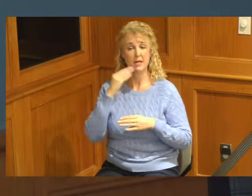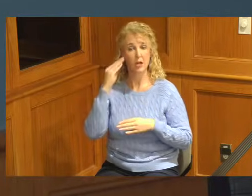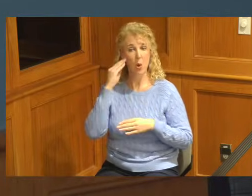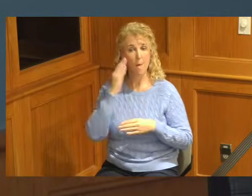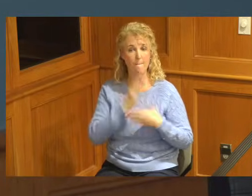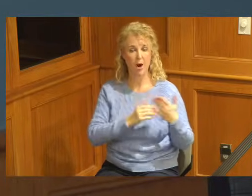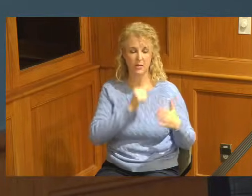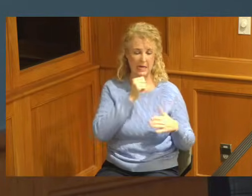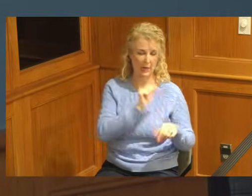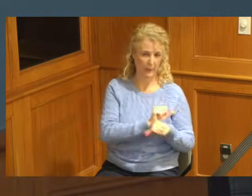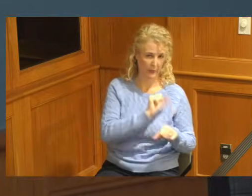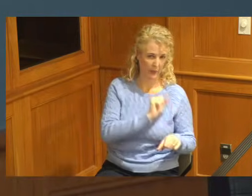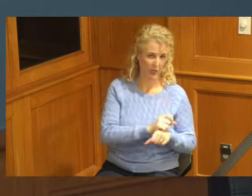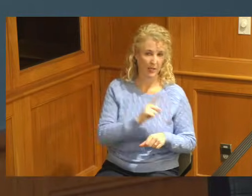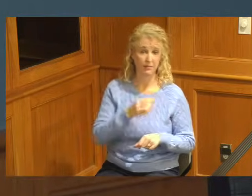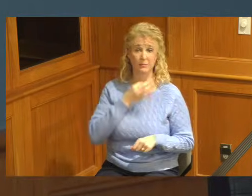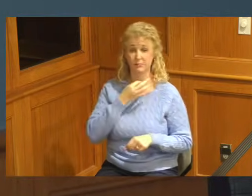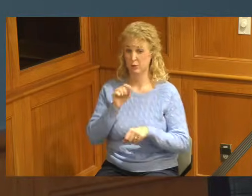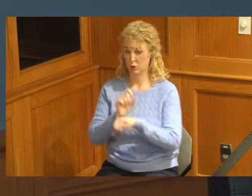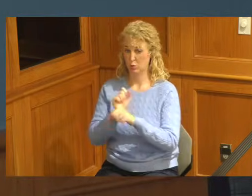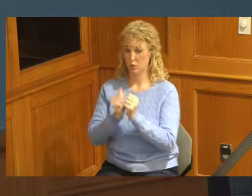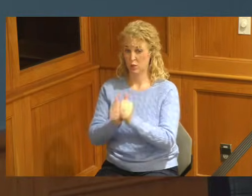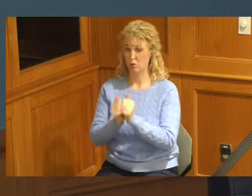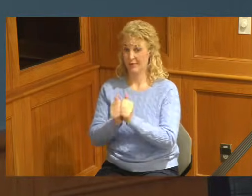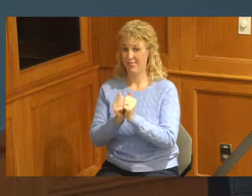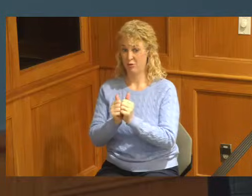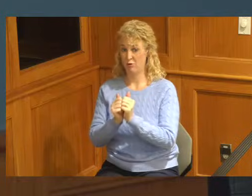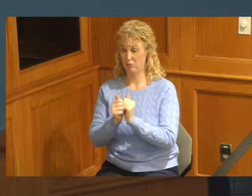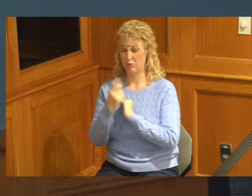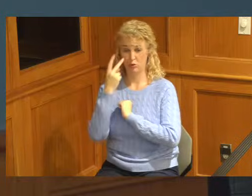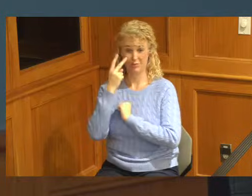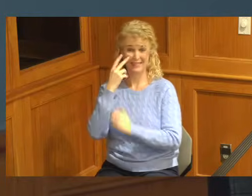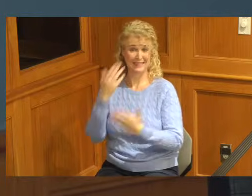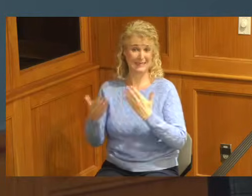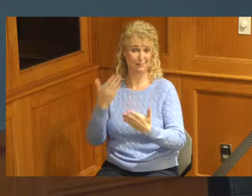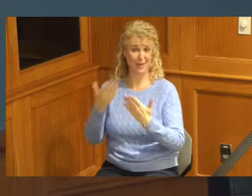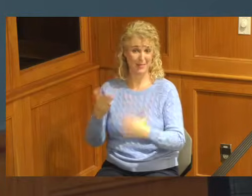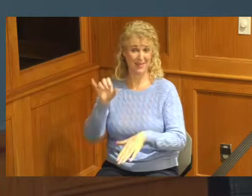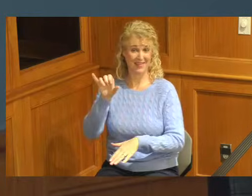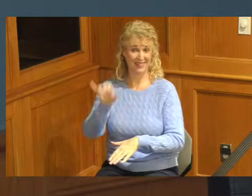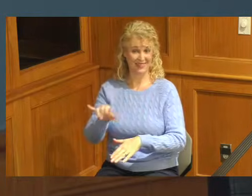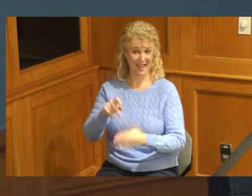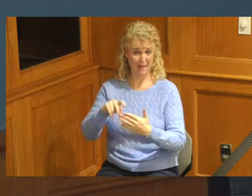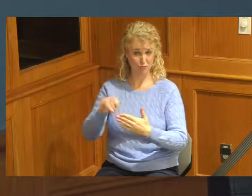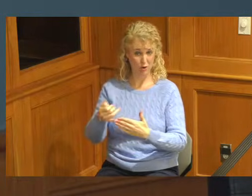work, but are you guys working together to see how we can maybe facilitate that partnership? Yeah,